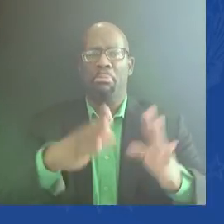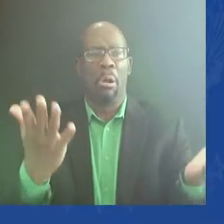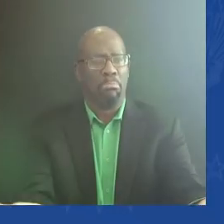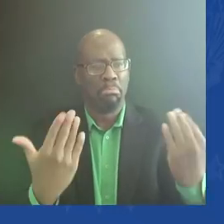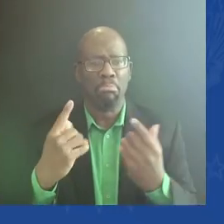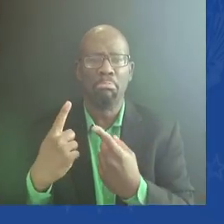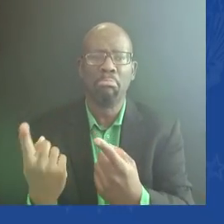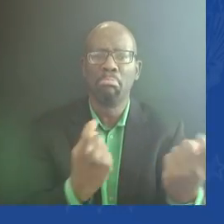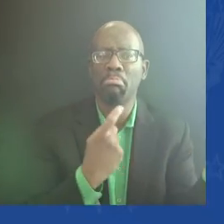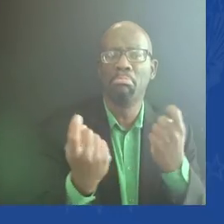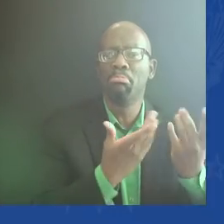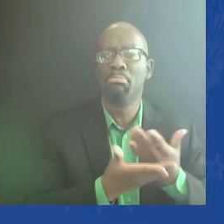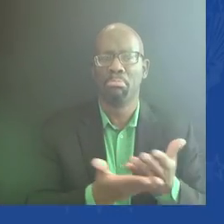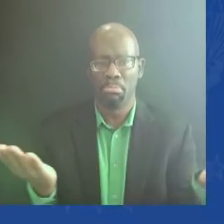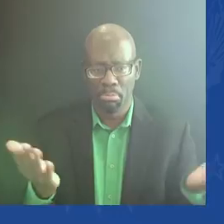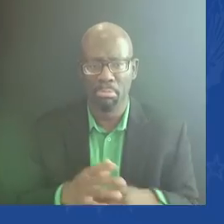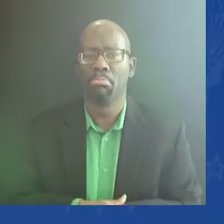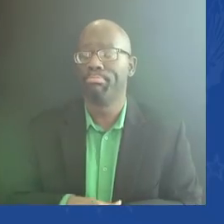with the maks [sic] on -- mask on. I apologize.